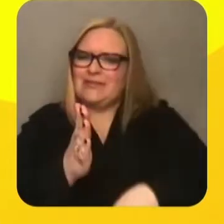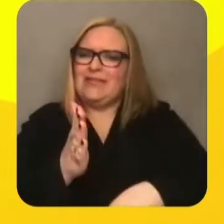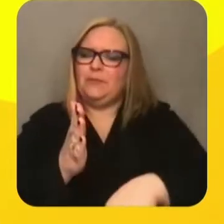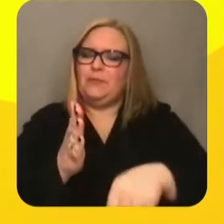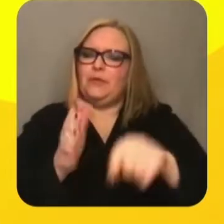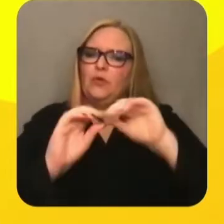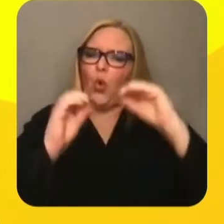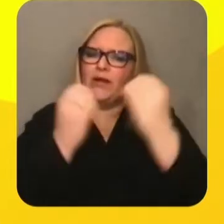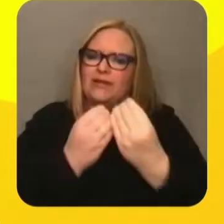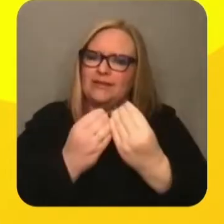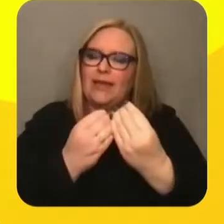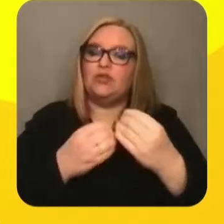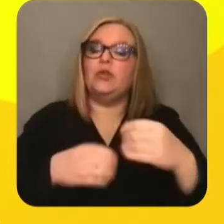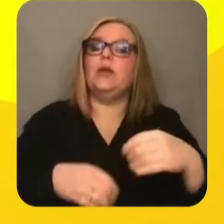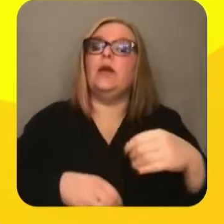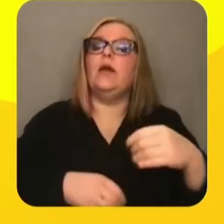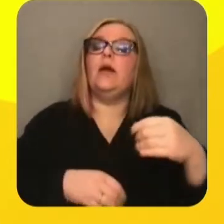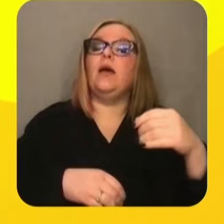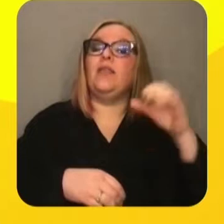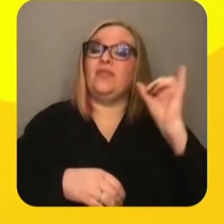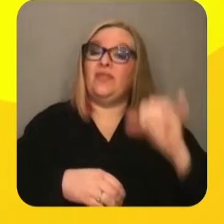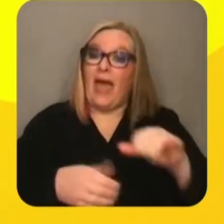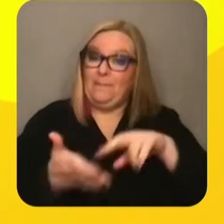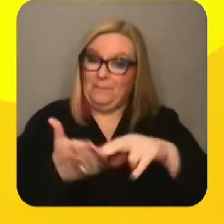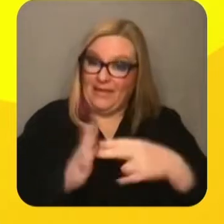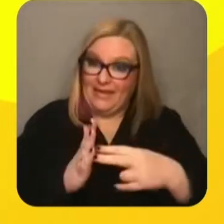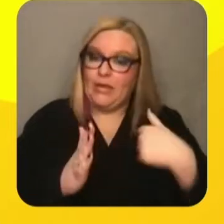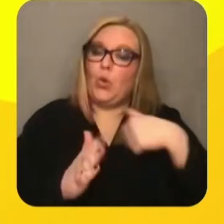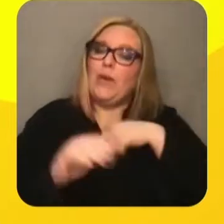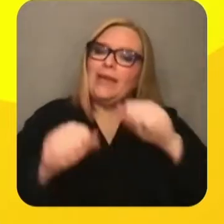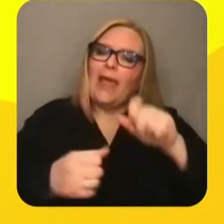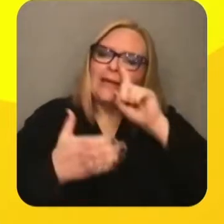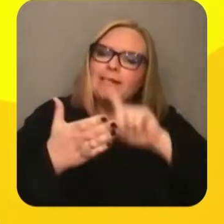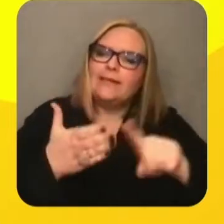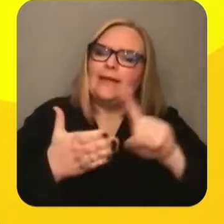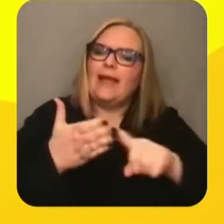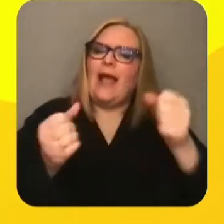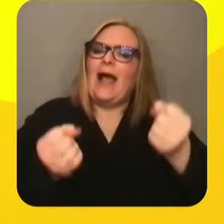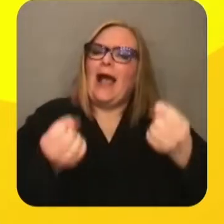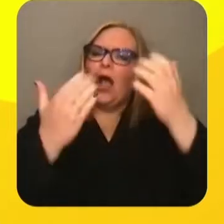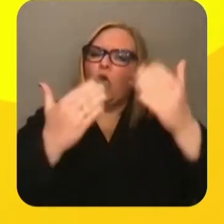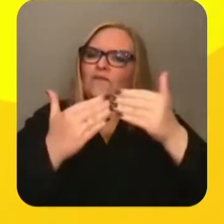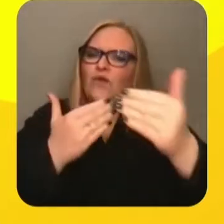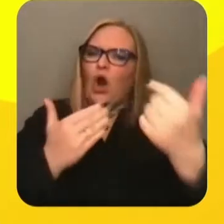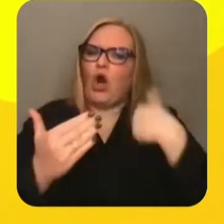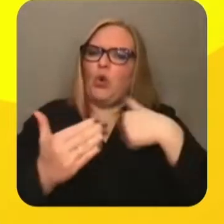which allows us to see how far down in the organization does a leader.